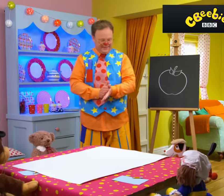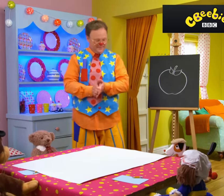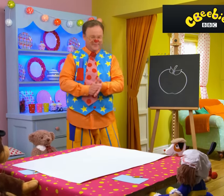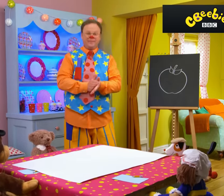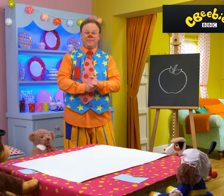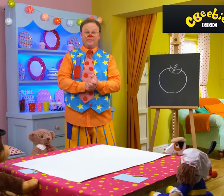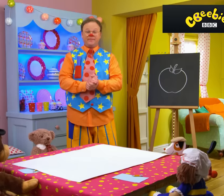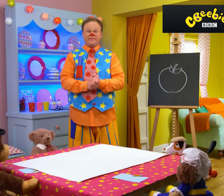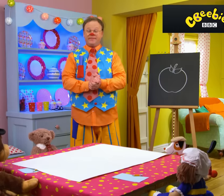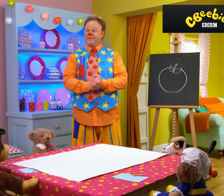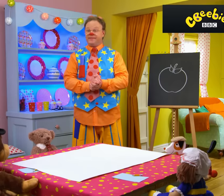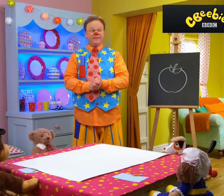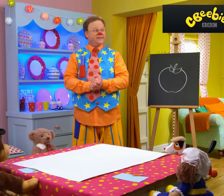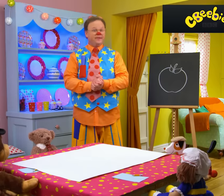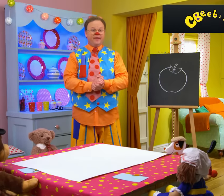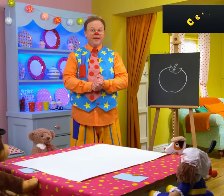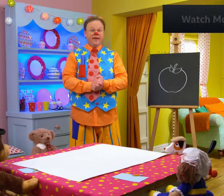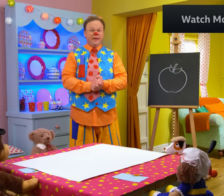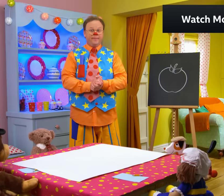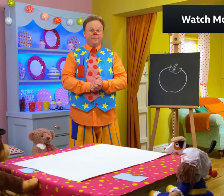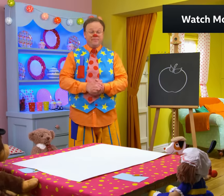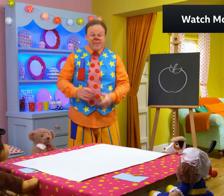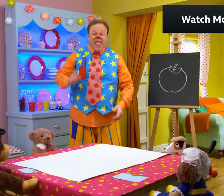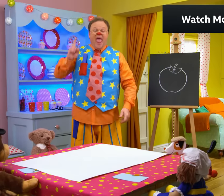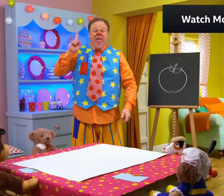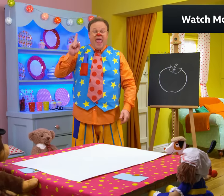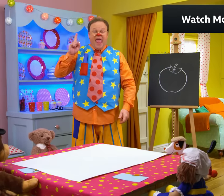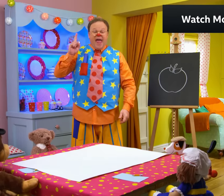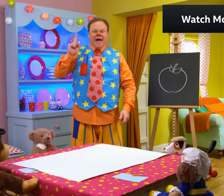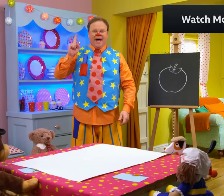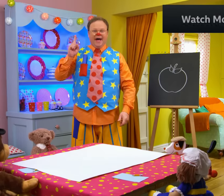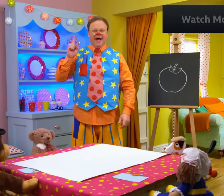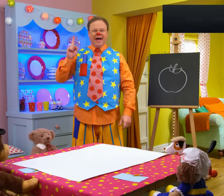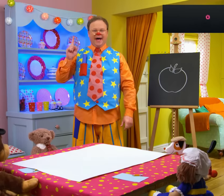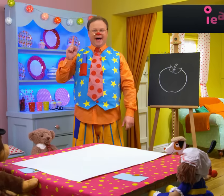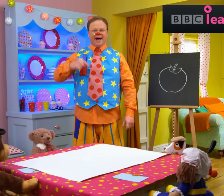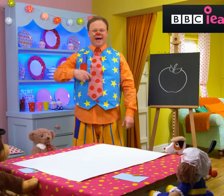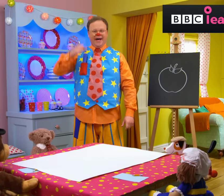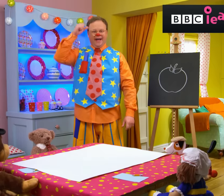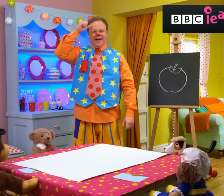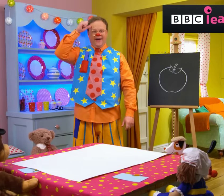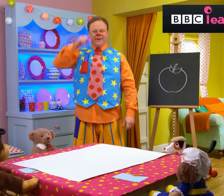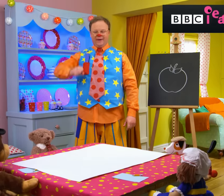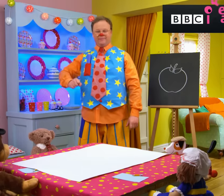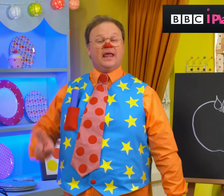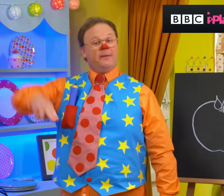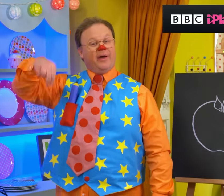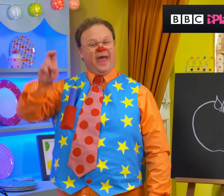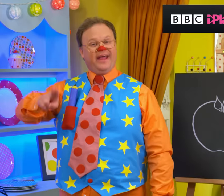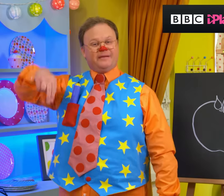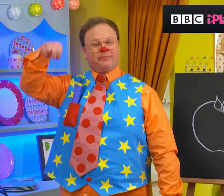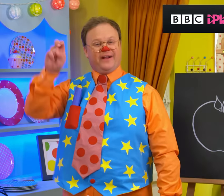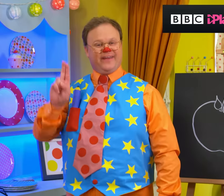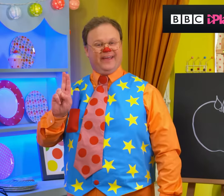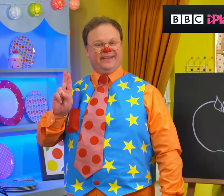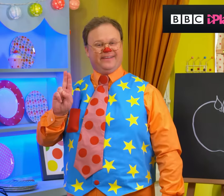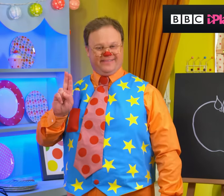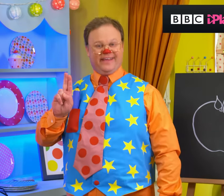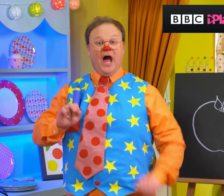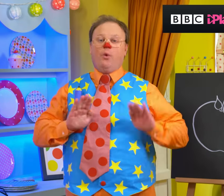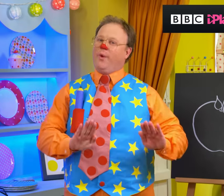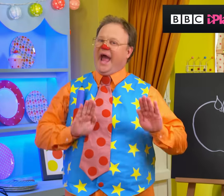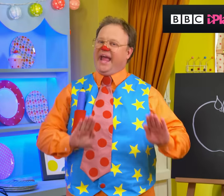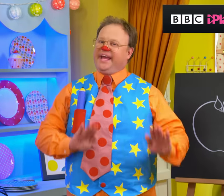and what are your people's going to paint with teacher tumble ah i know paint brushes wait